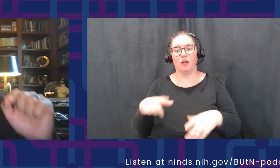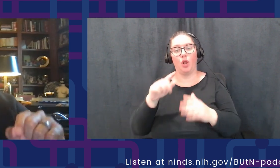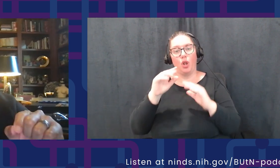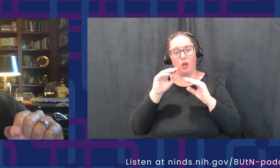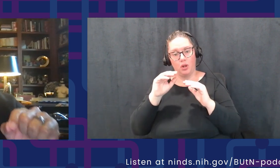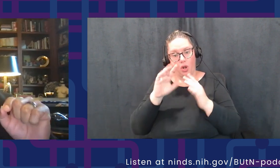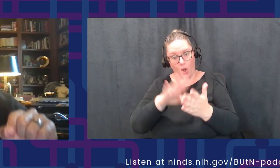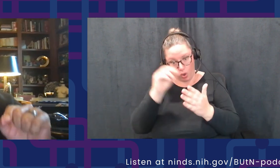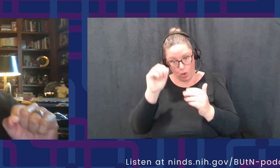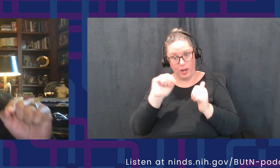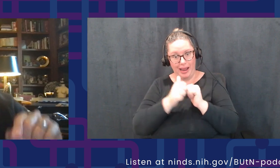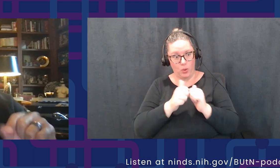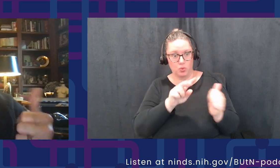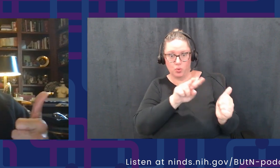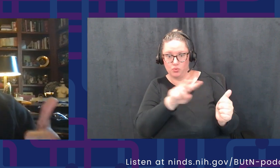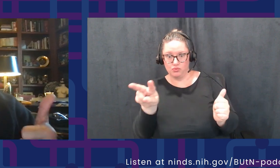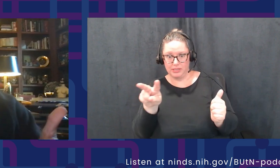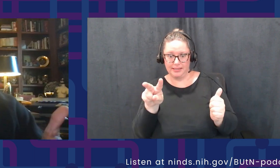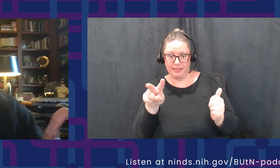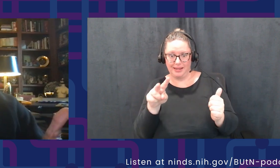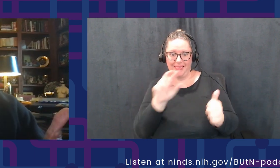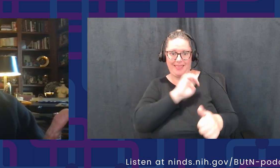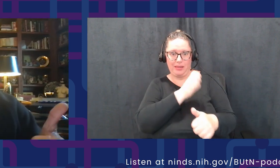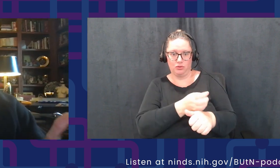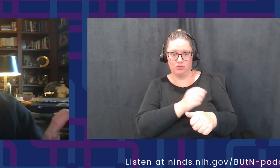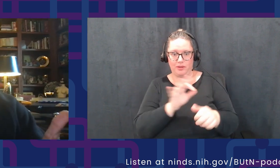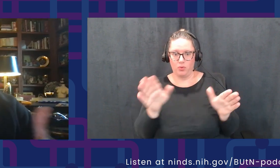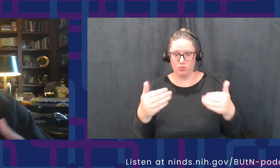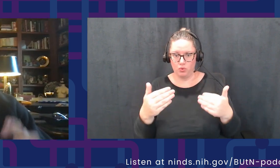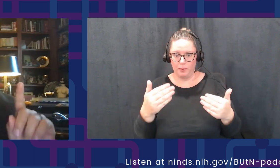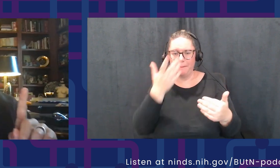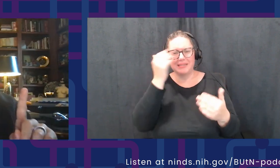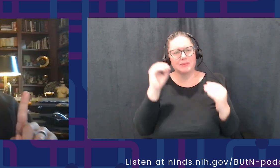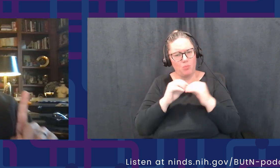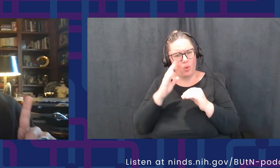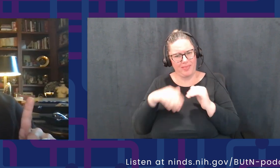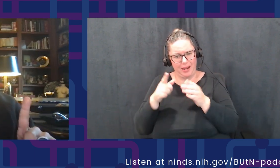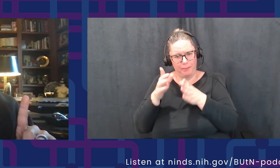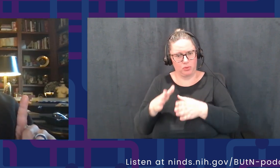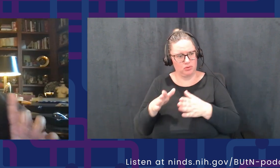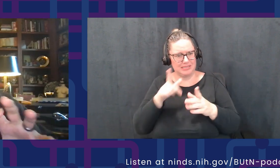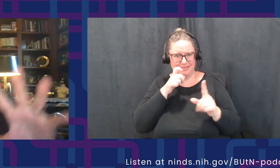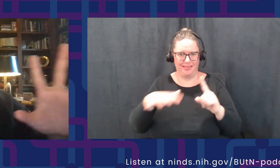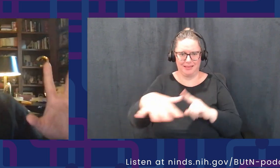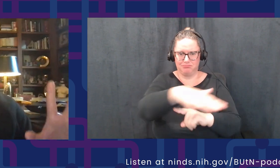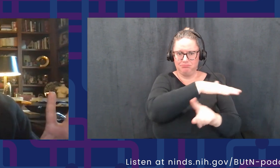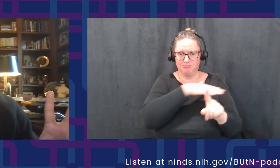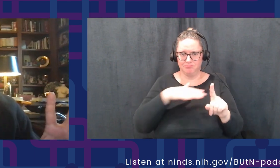Learn how to, one, read the room, the energy of a room, because it's just more than the person, it's who else is around.